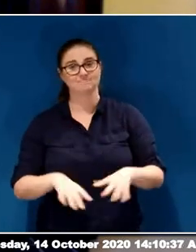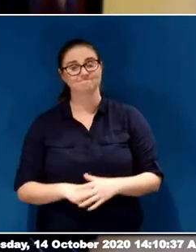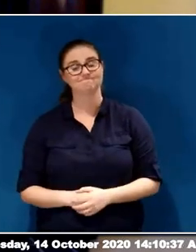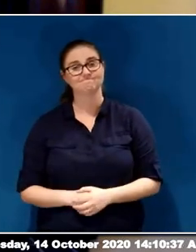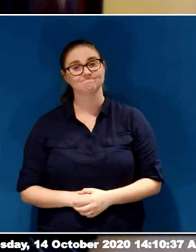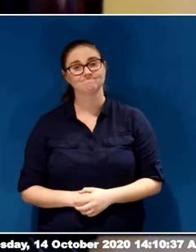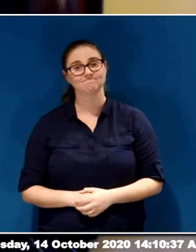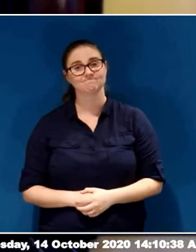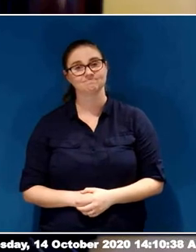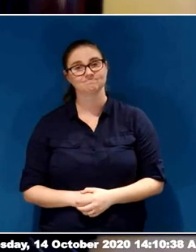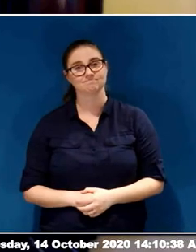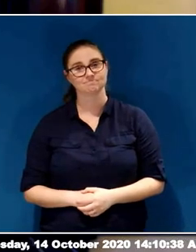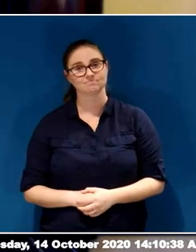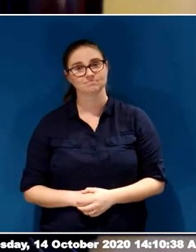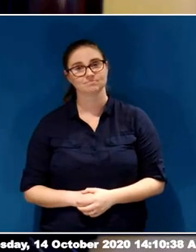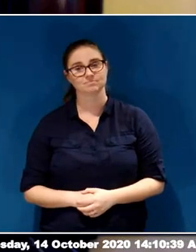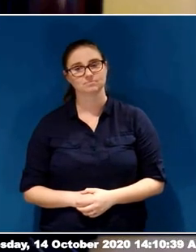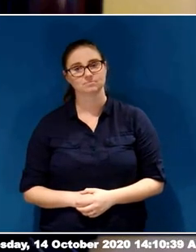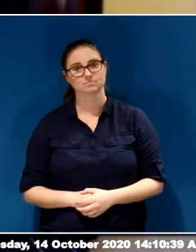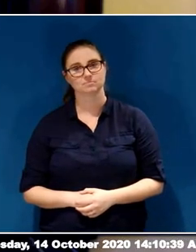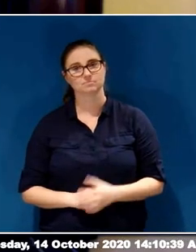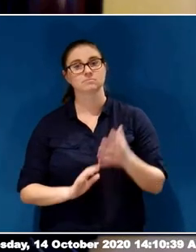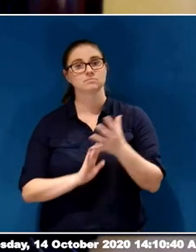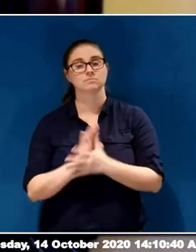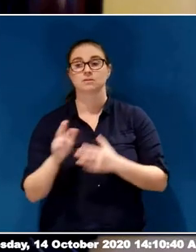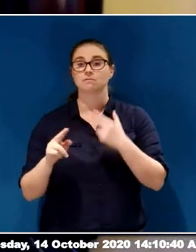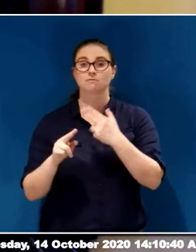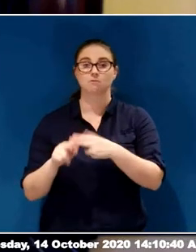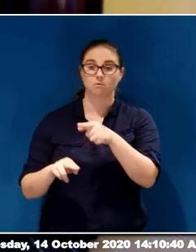receive targeted funding. Thank you.